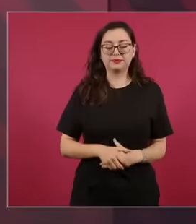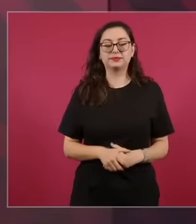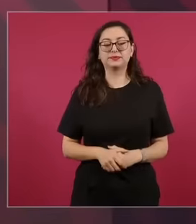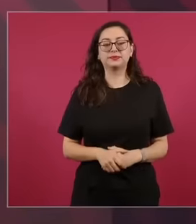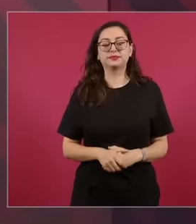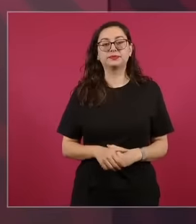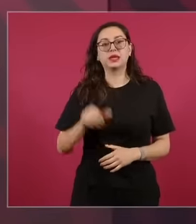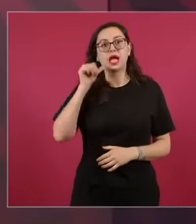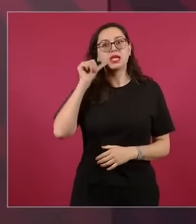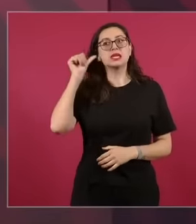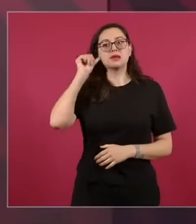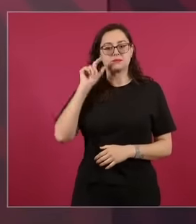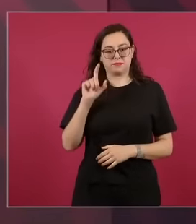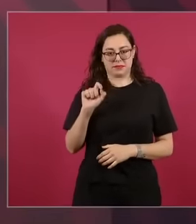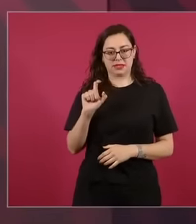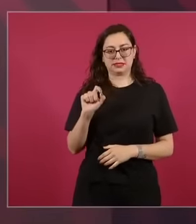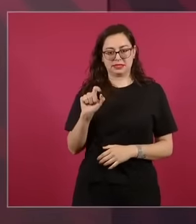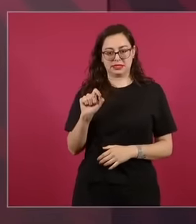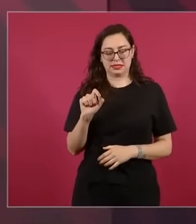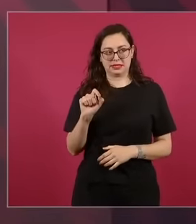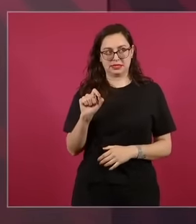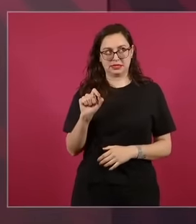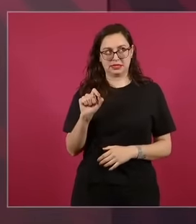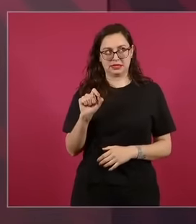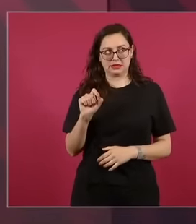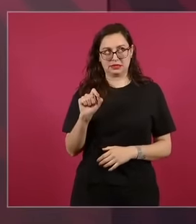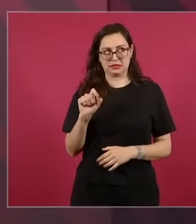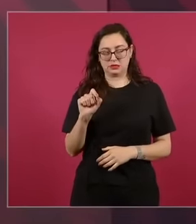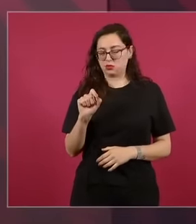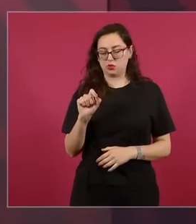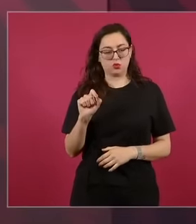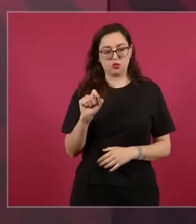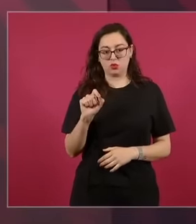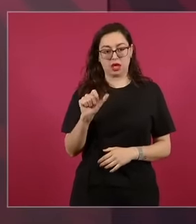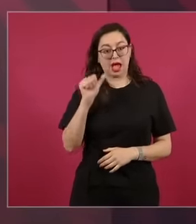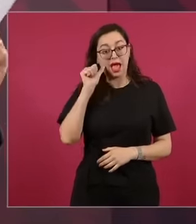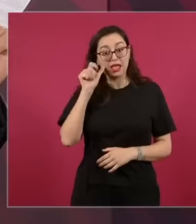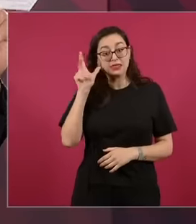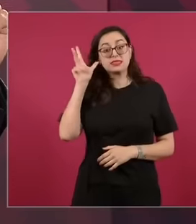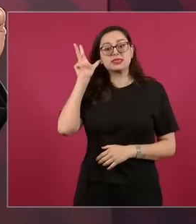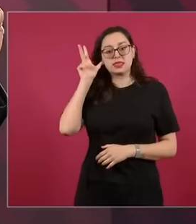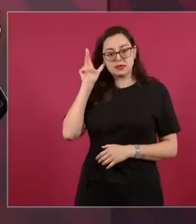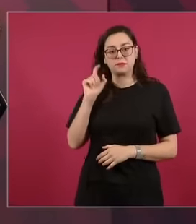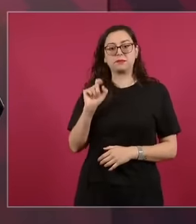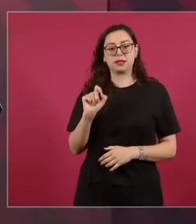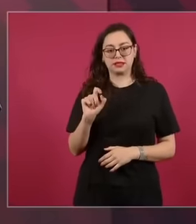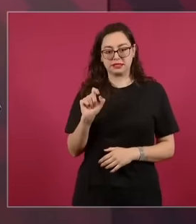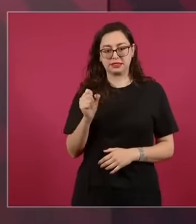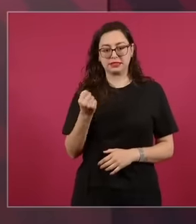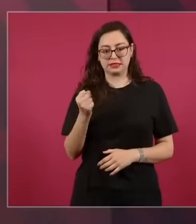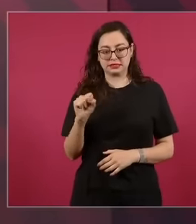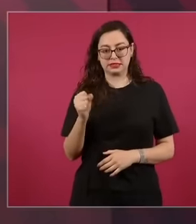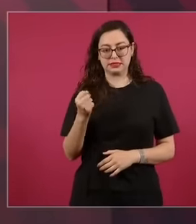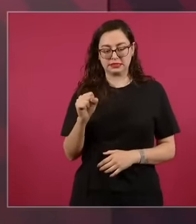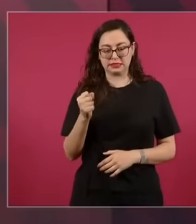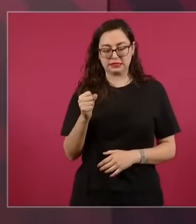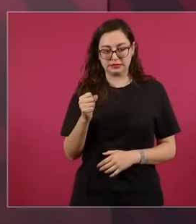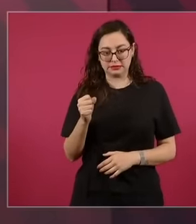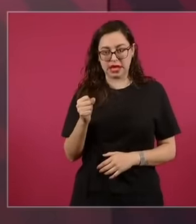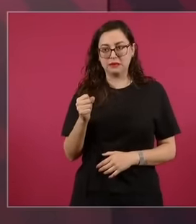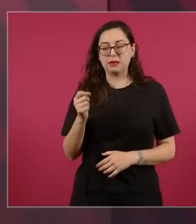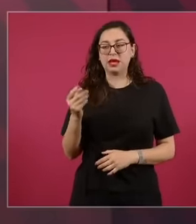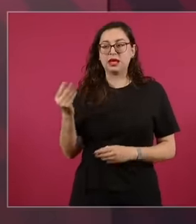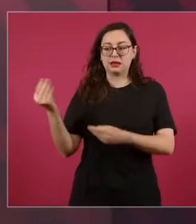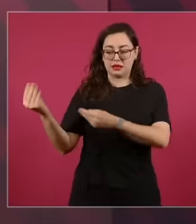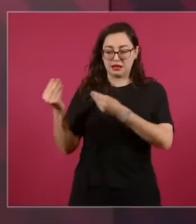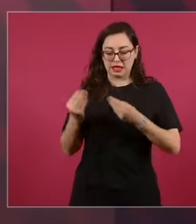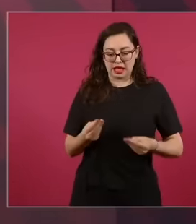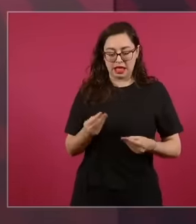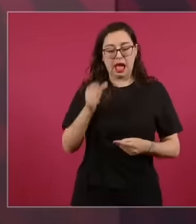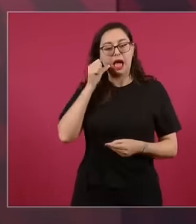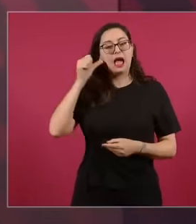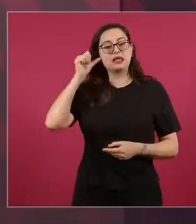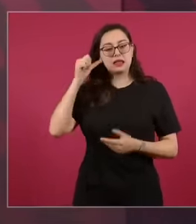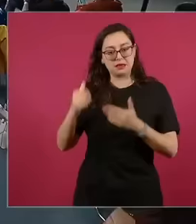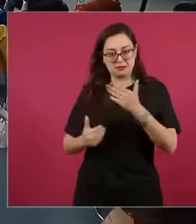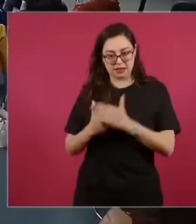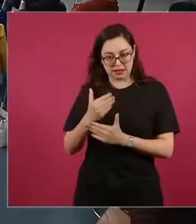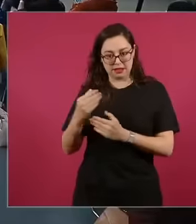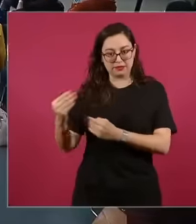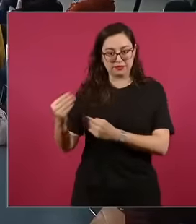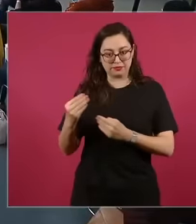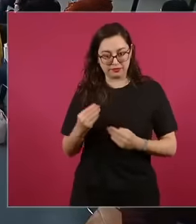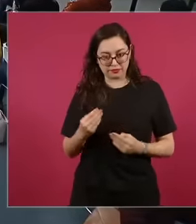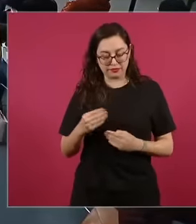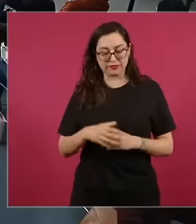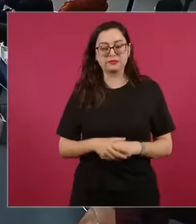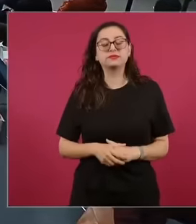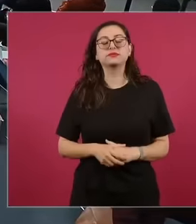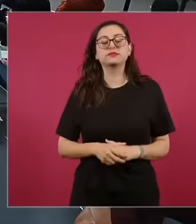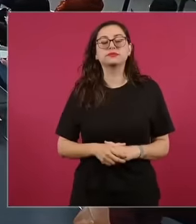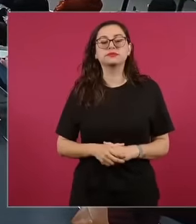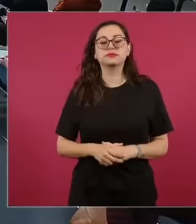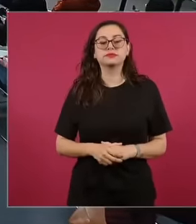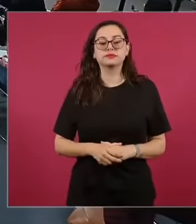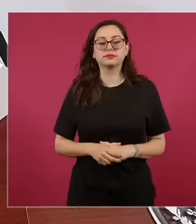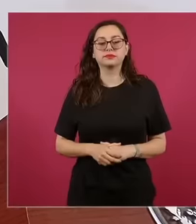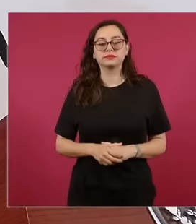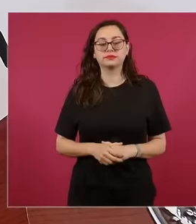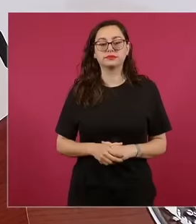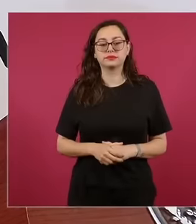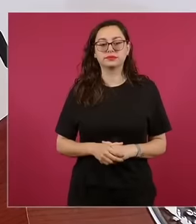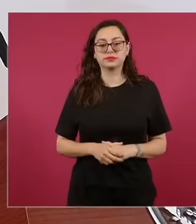20 truth no Yesterday it is signed on the 20th it came to me yesterday but a man says information that